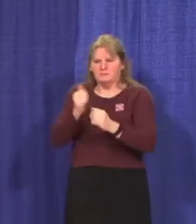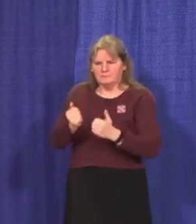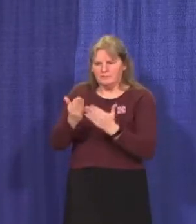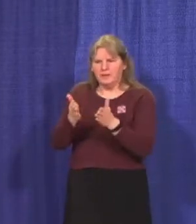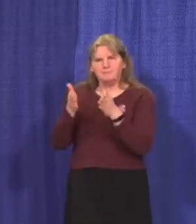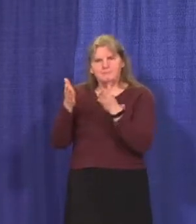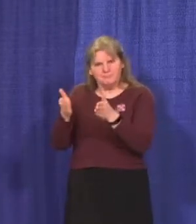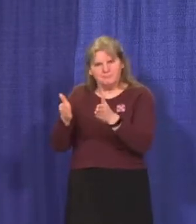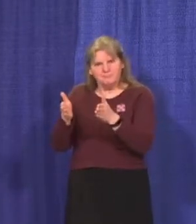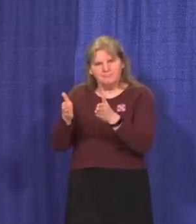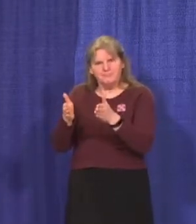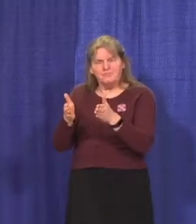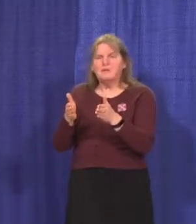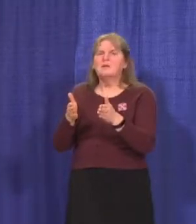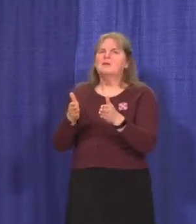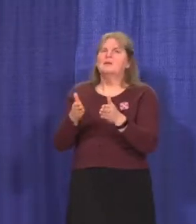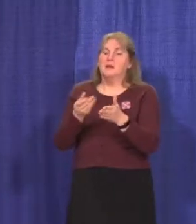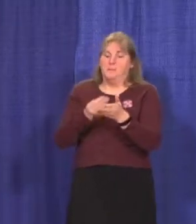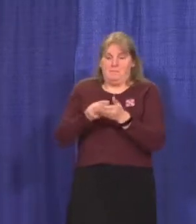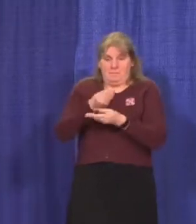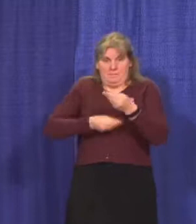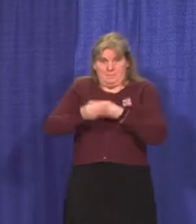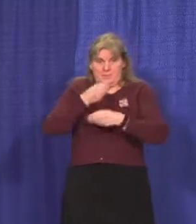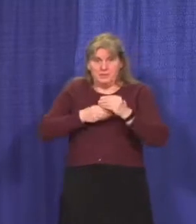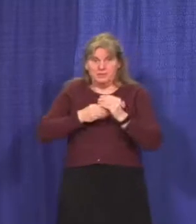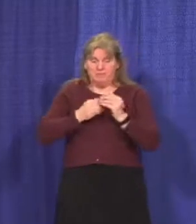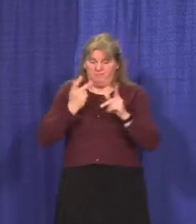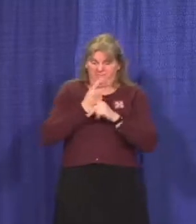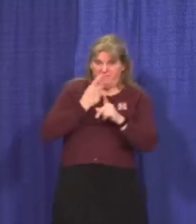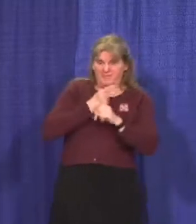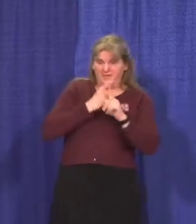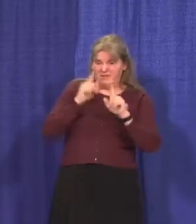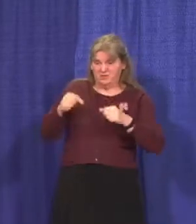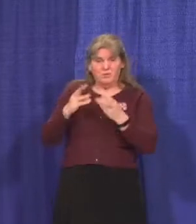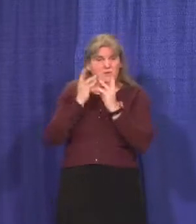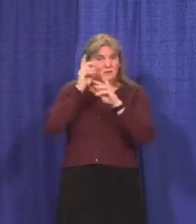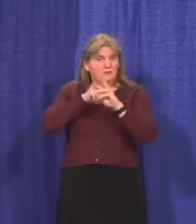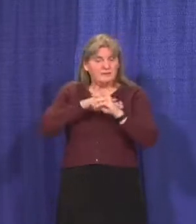budgeting all winter along with all departments.